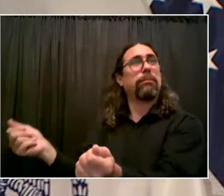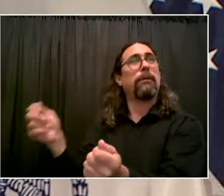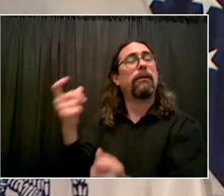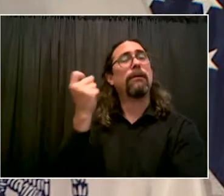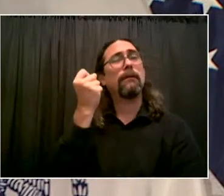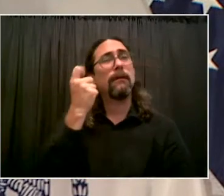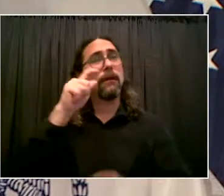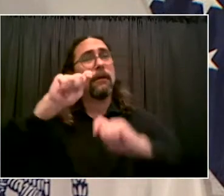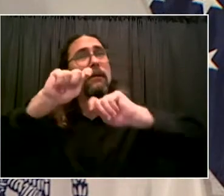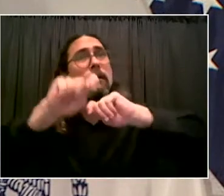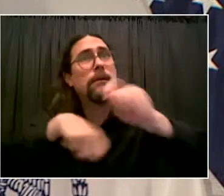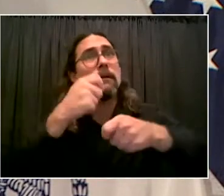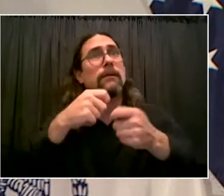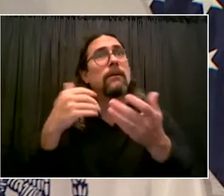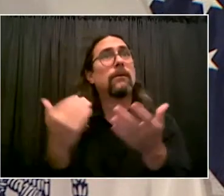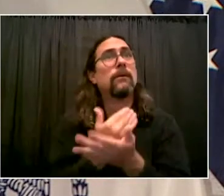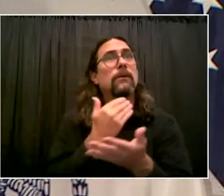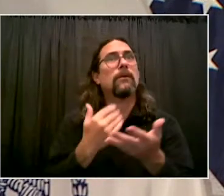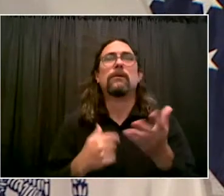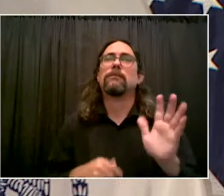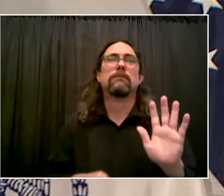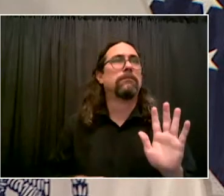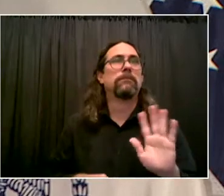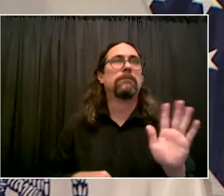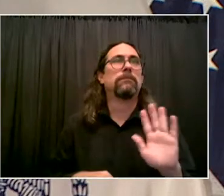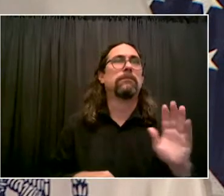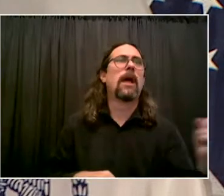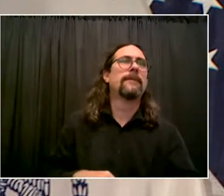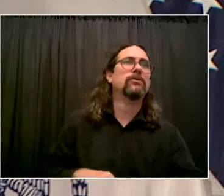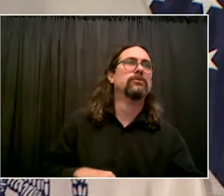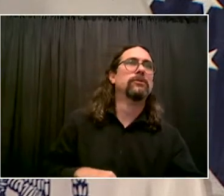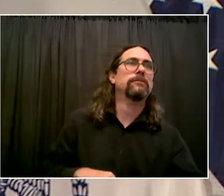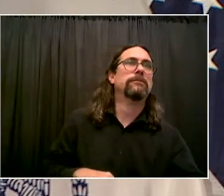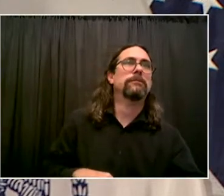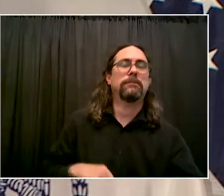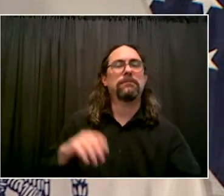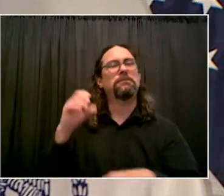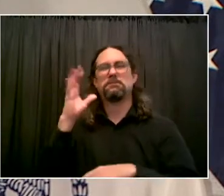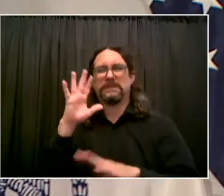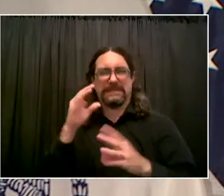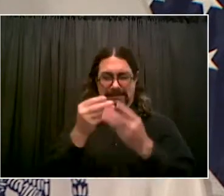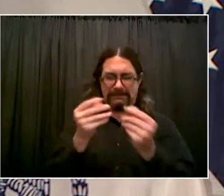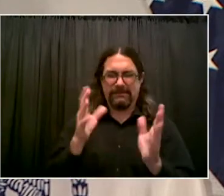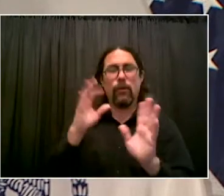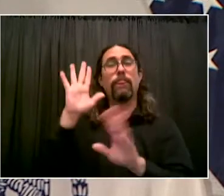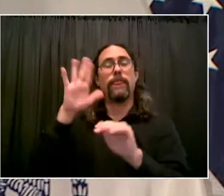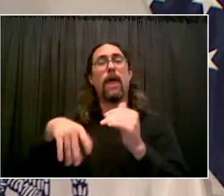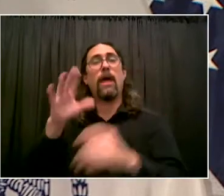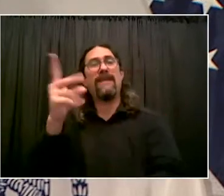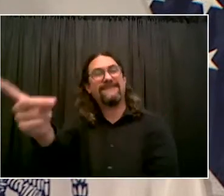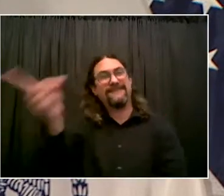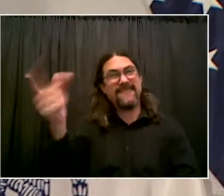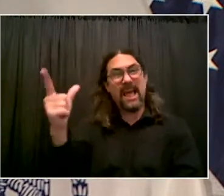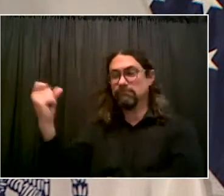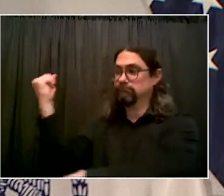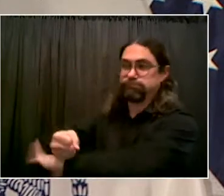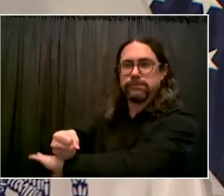WITH SOME VARIATION OF THE PREEMIE PREVIOUS SYSTEM. BY THIS COMING SEPTEEMBR A BRAND-NEW SYSTEM WILL BE PUT IN PLACE.